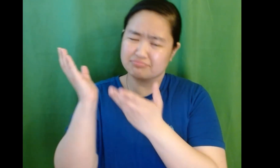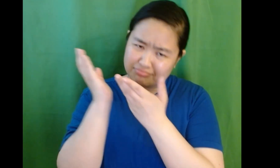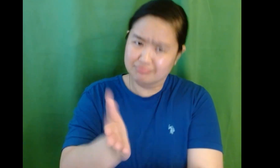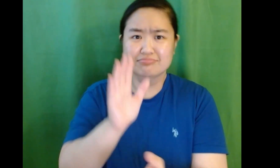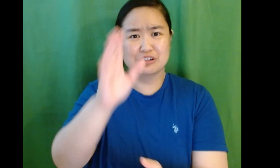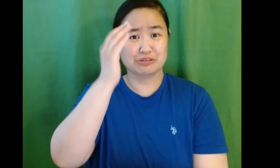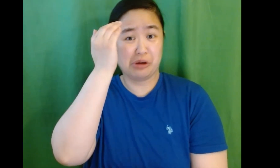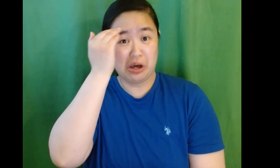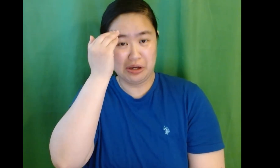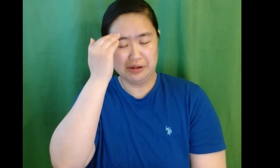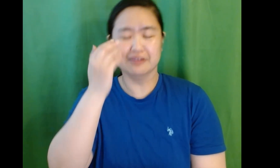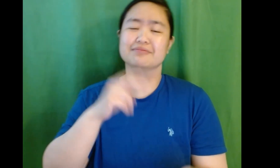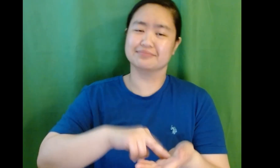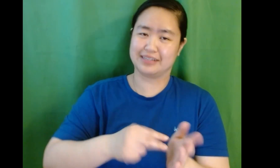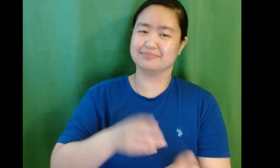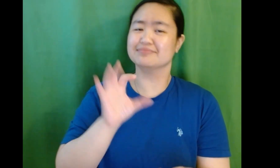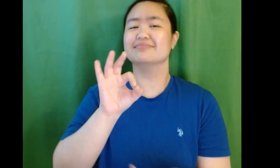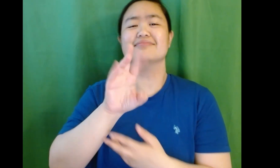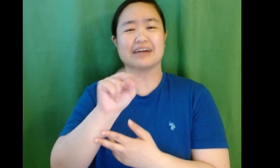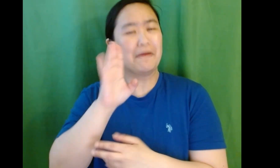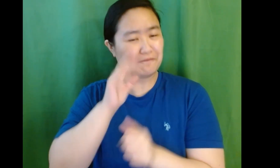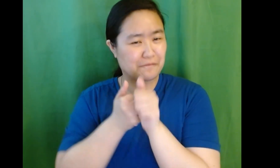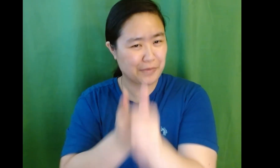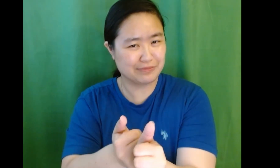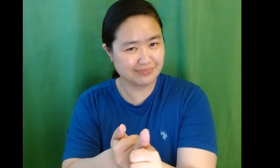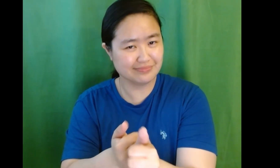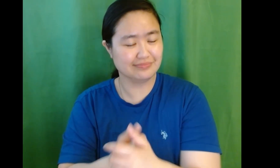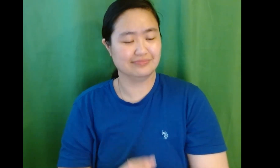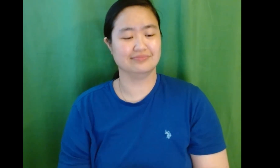Bring your knowledge in, fun will follow along.